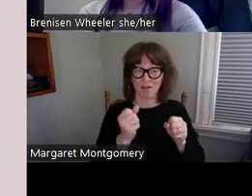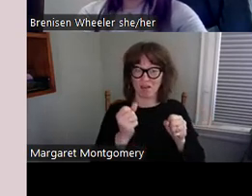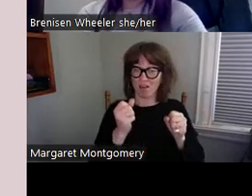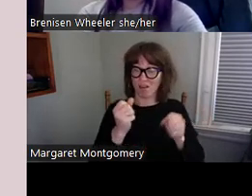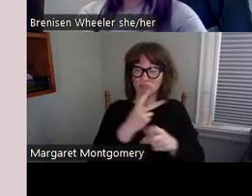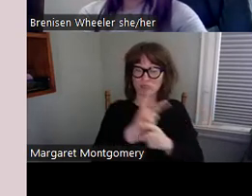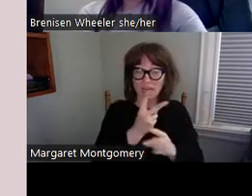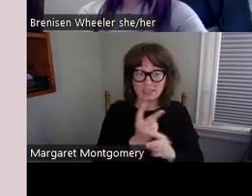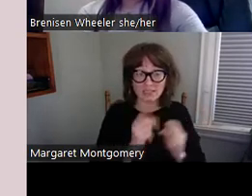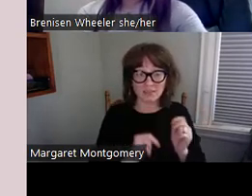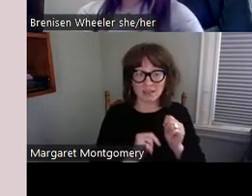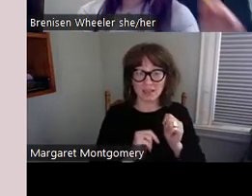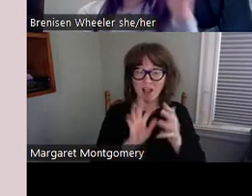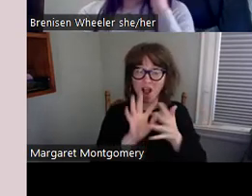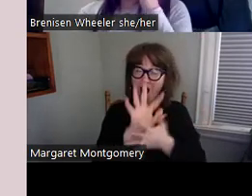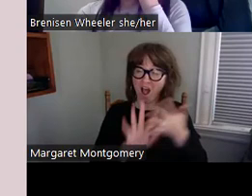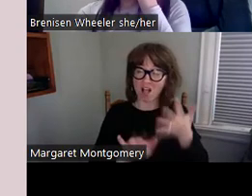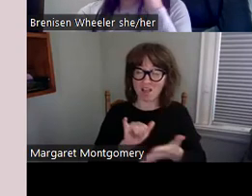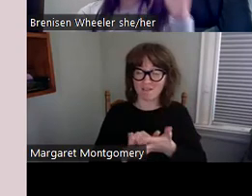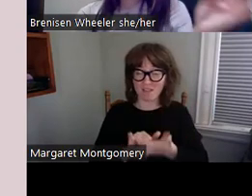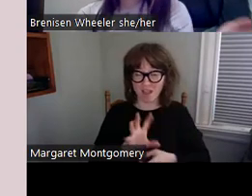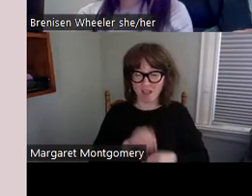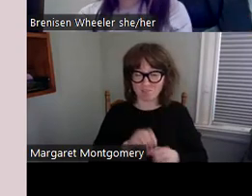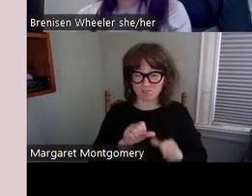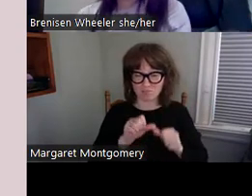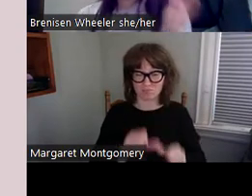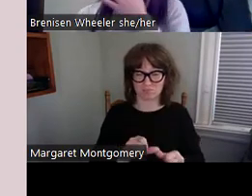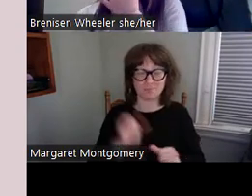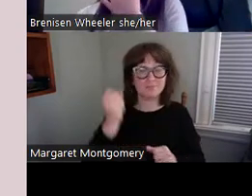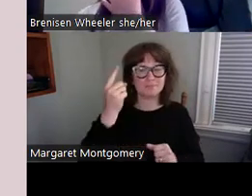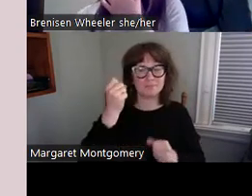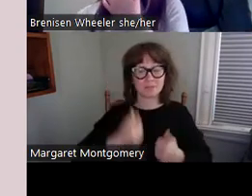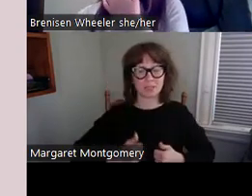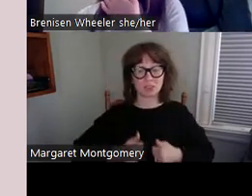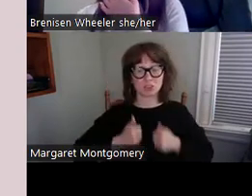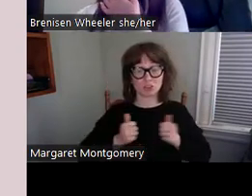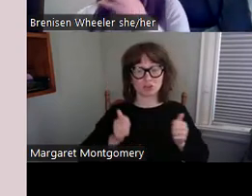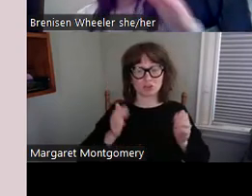13:12:45 discredited. Whatsoever is, tell us that long after pieces may heal bruises,